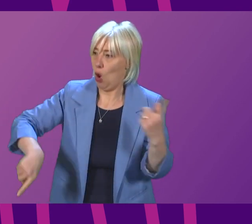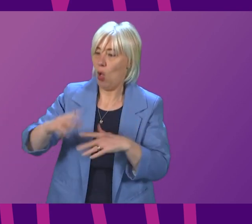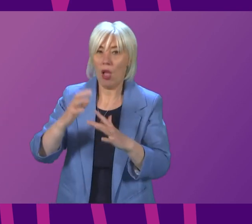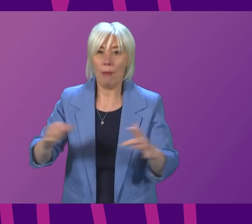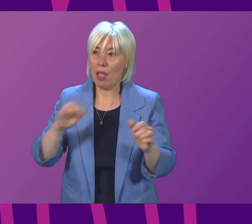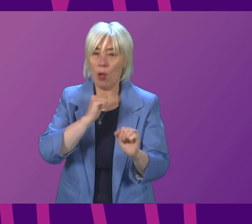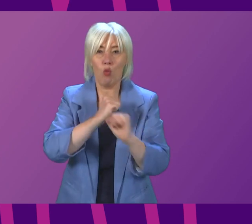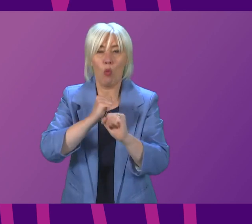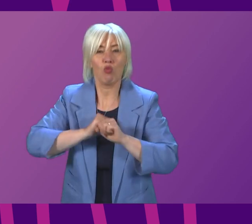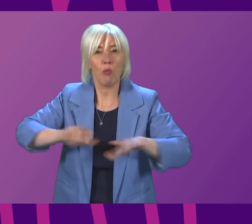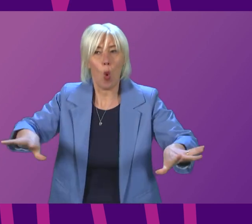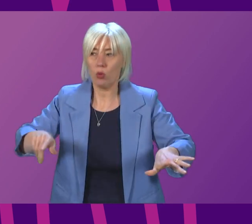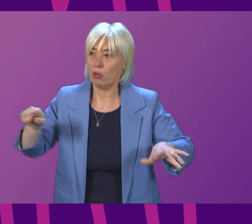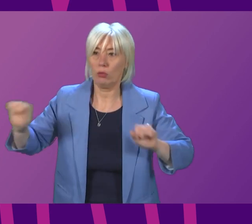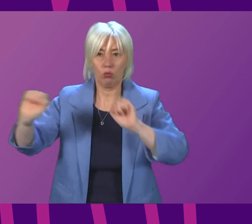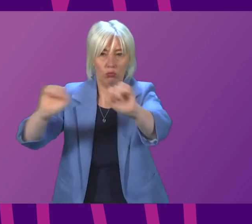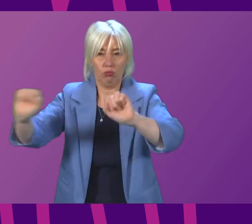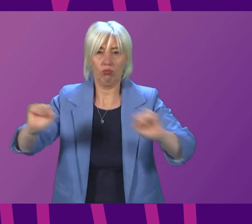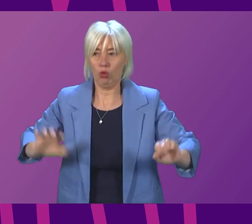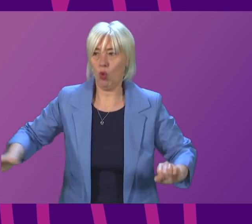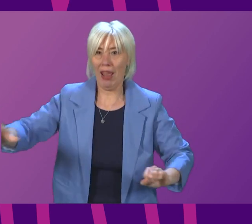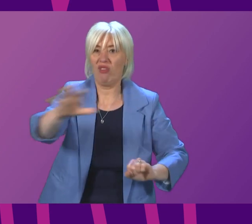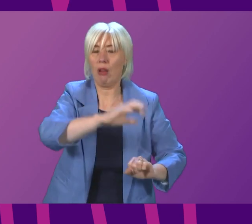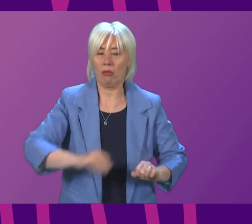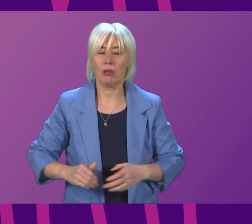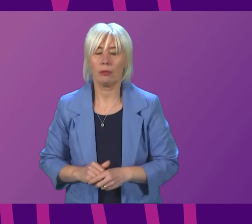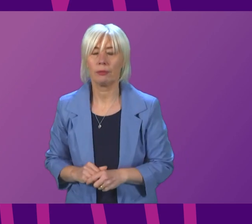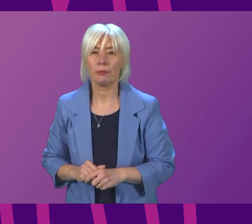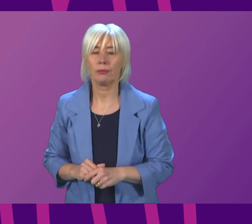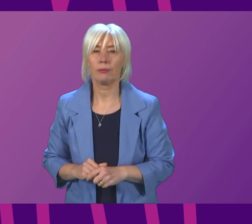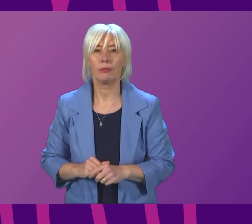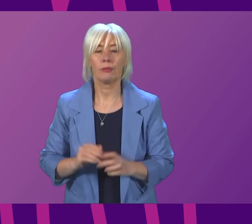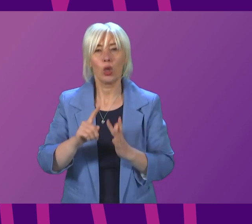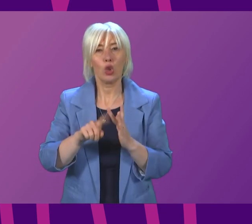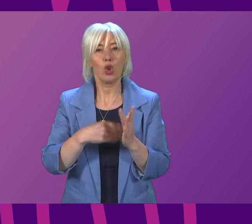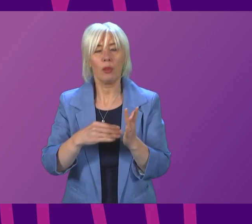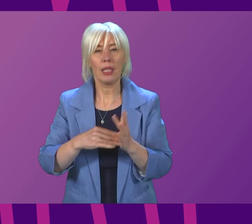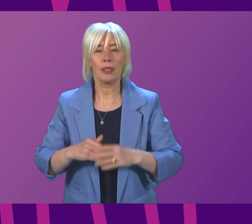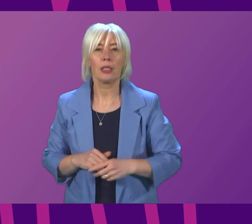it to young people and families in their own constituencies.